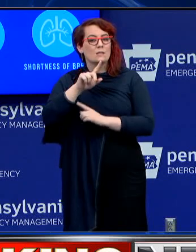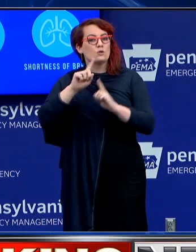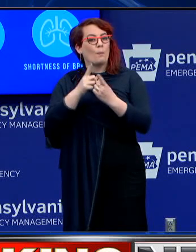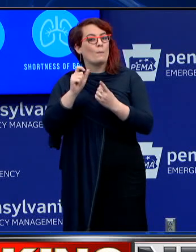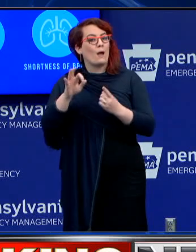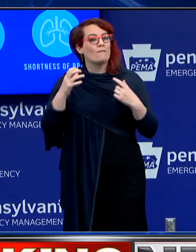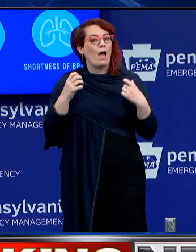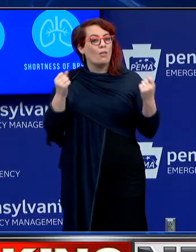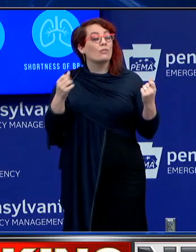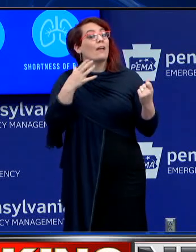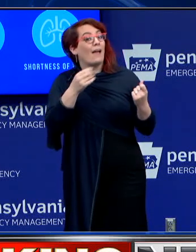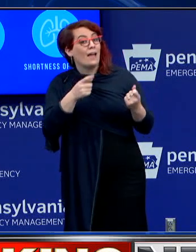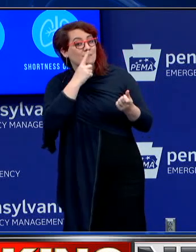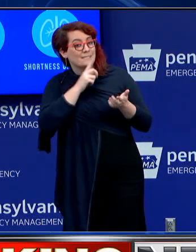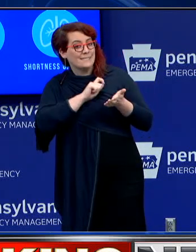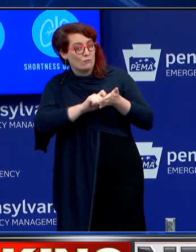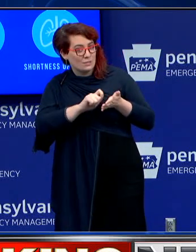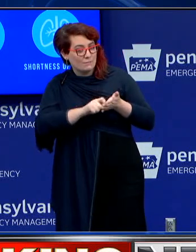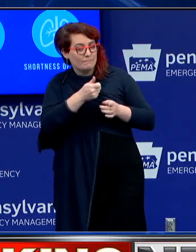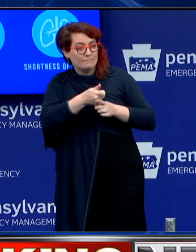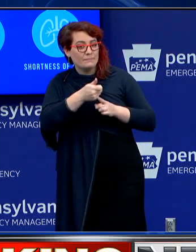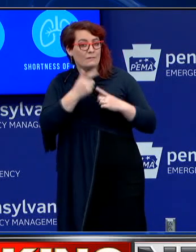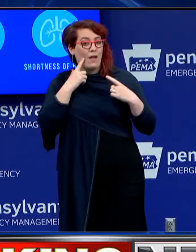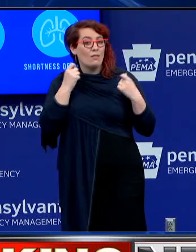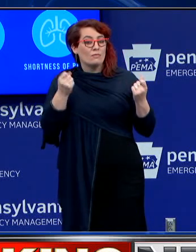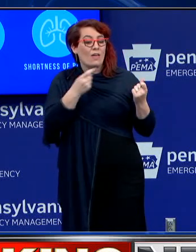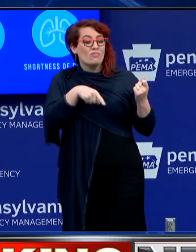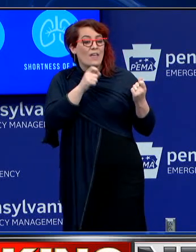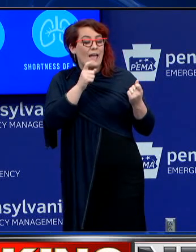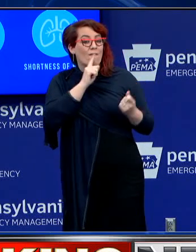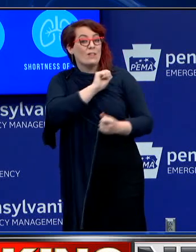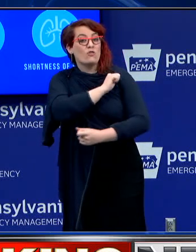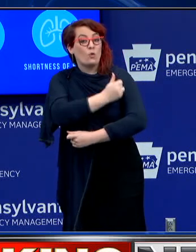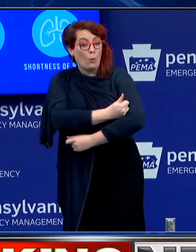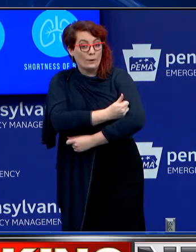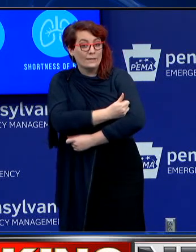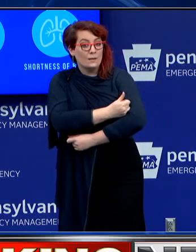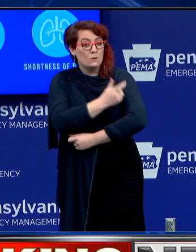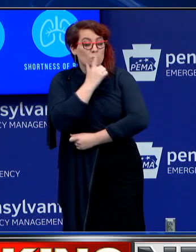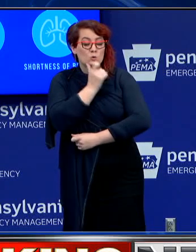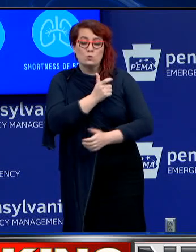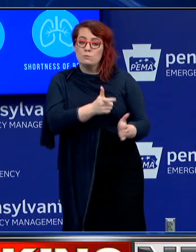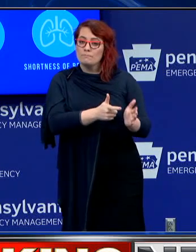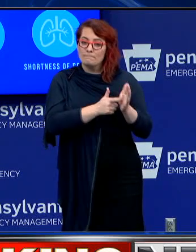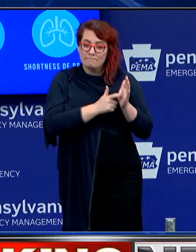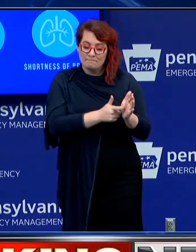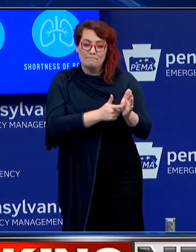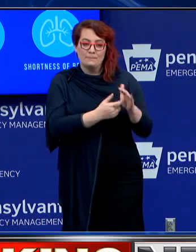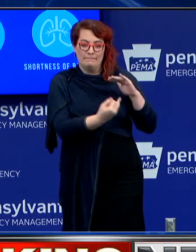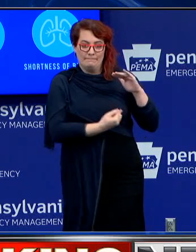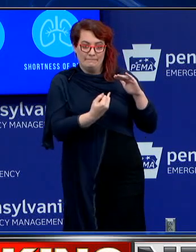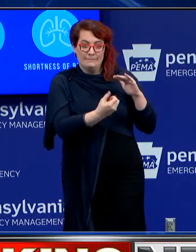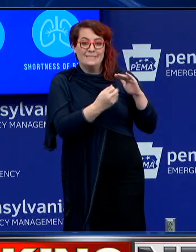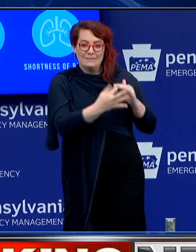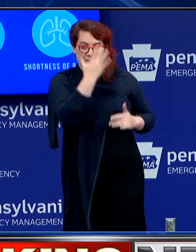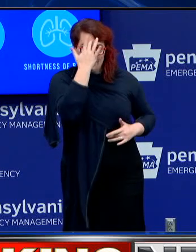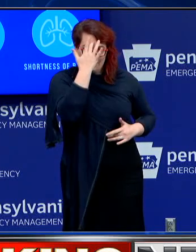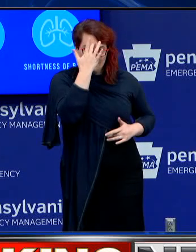ABSOLUTELY RIGHT. IN COOKING AND BAKING A LOWER CASE LETTER T IS AN ABBREVIATION IN COOKING AND BAKING A LOWER CASE LETTER T IS AN ABBREVIATION FOR WHAT UNIT OF MEASUREMENT. CASE LETTER T IS AN ABBREVIATION FOR WHAT UNIT OF MEASUREMENT. >> T SPOON.